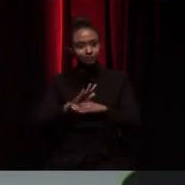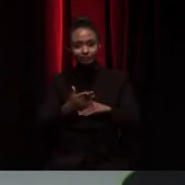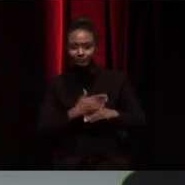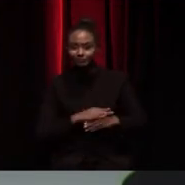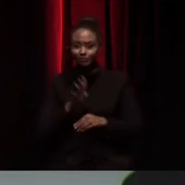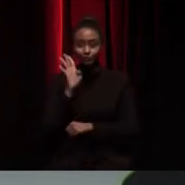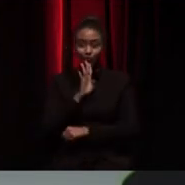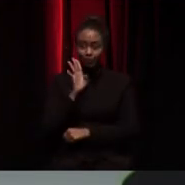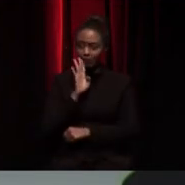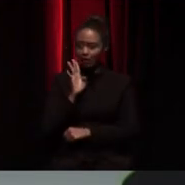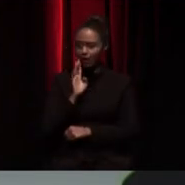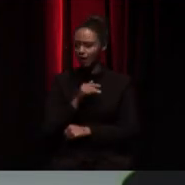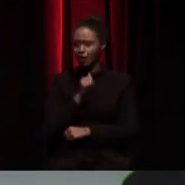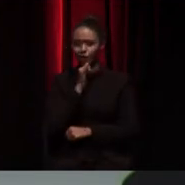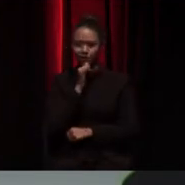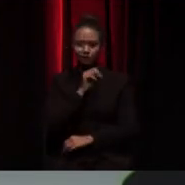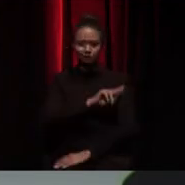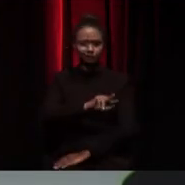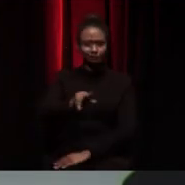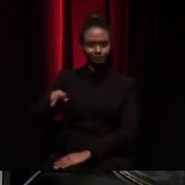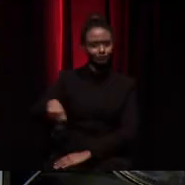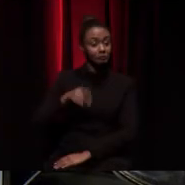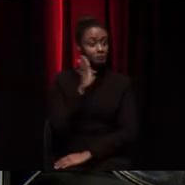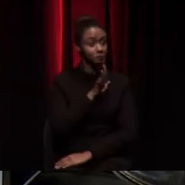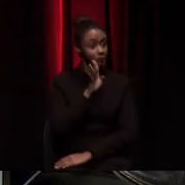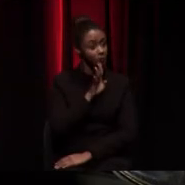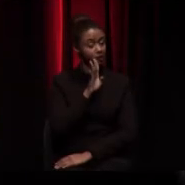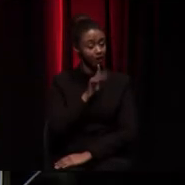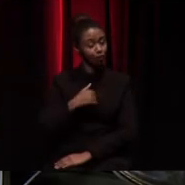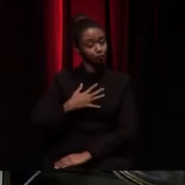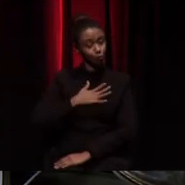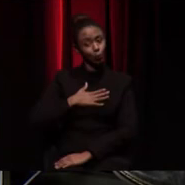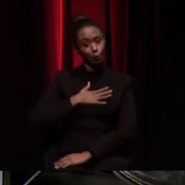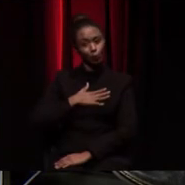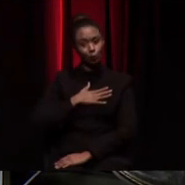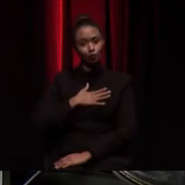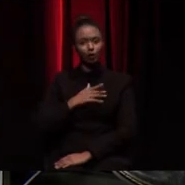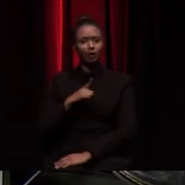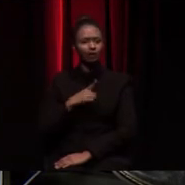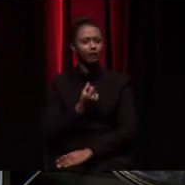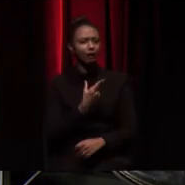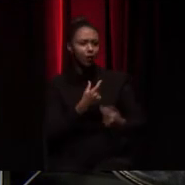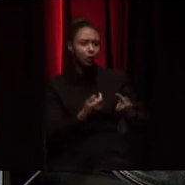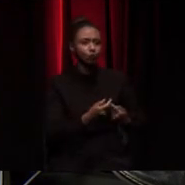any specific names, but it was pretty cool. There are big things and small things,